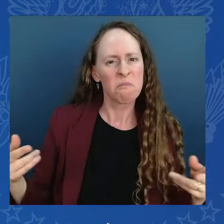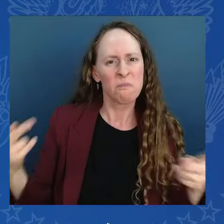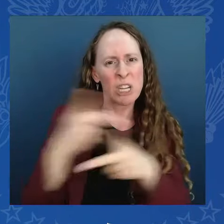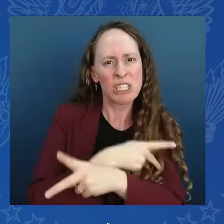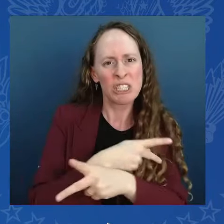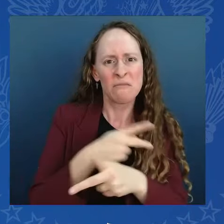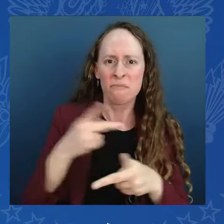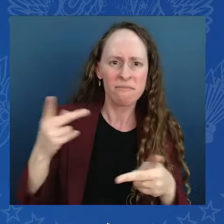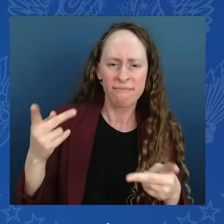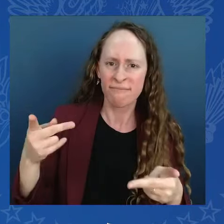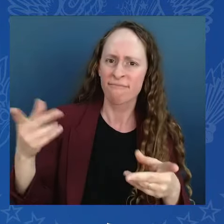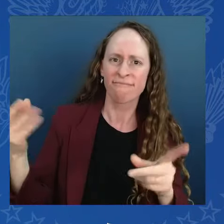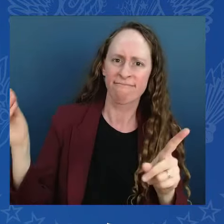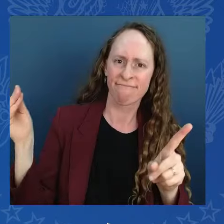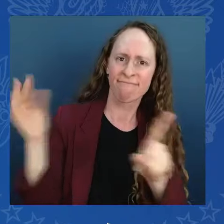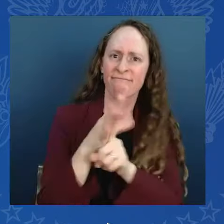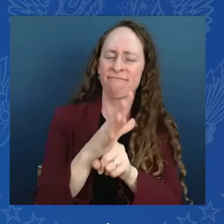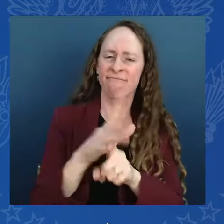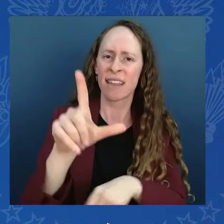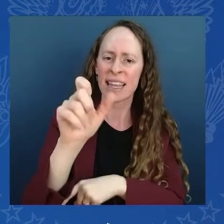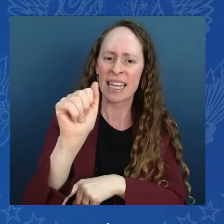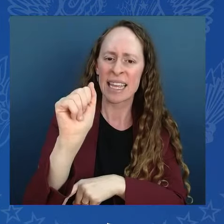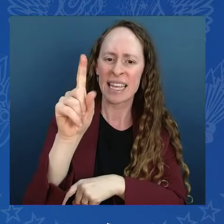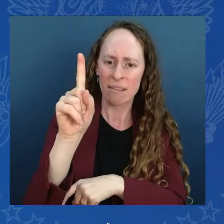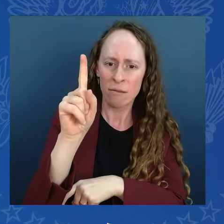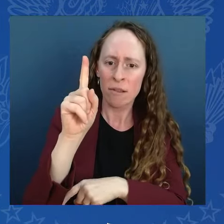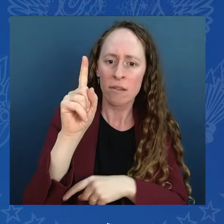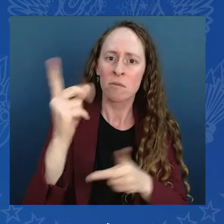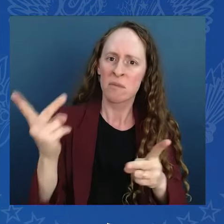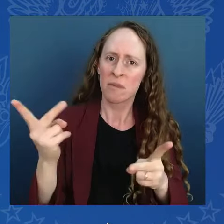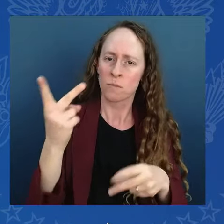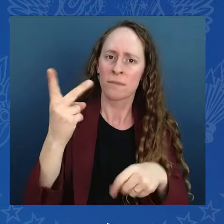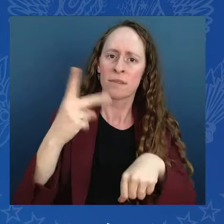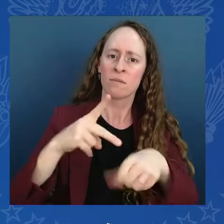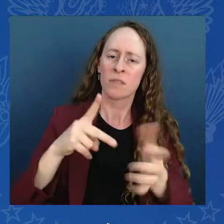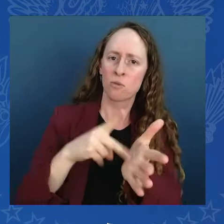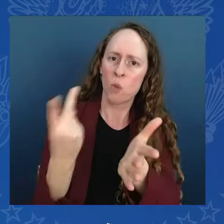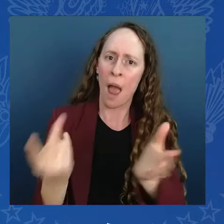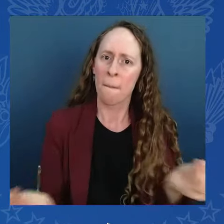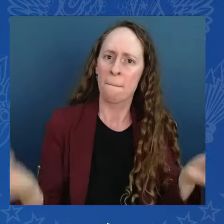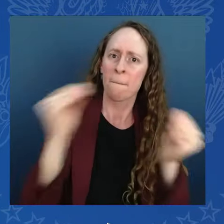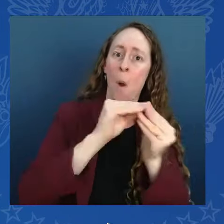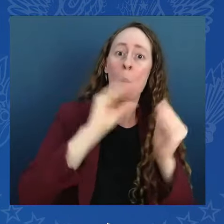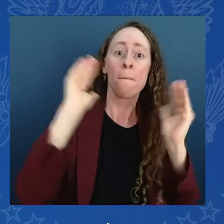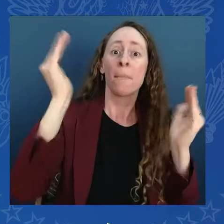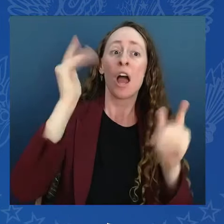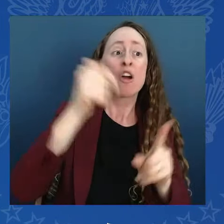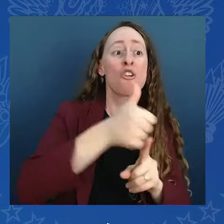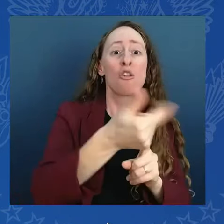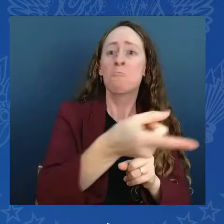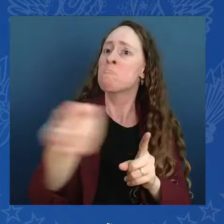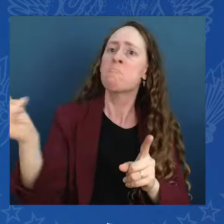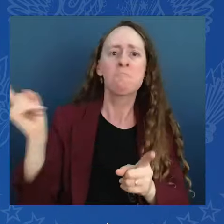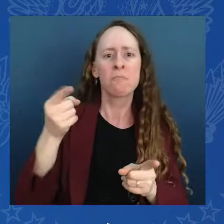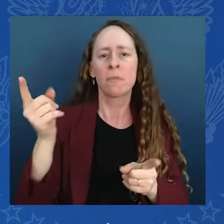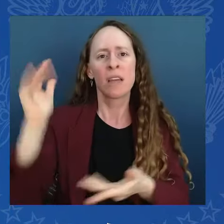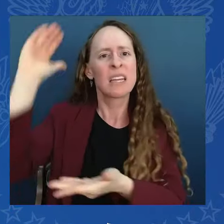We have an obligation to make things right. Like all major investments we're making in the environment,